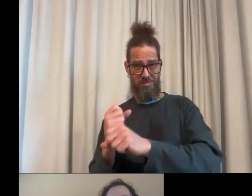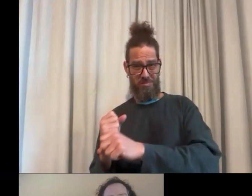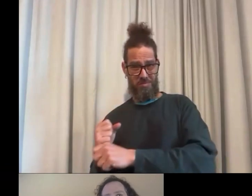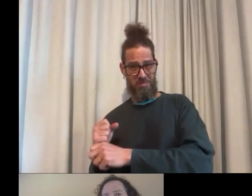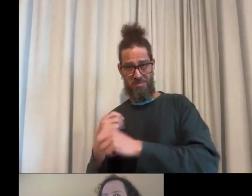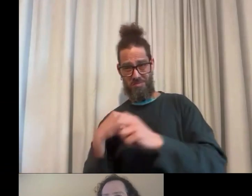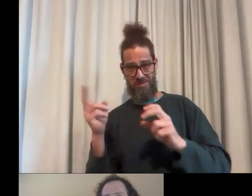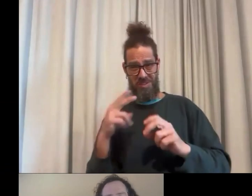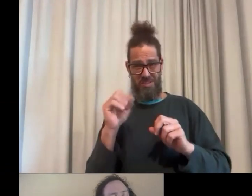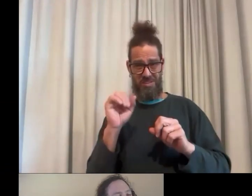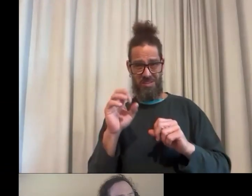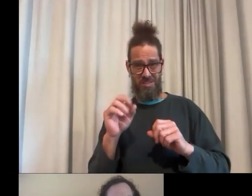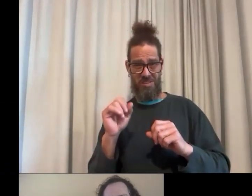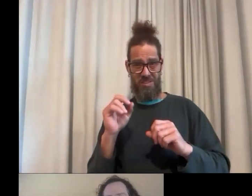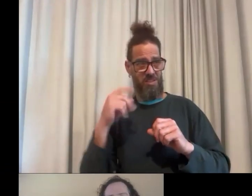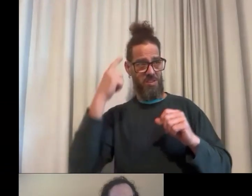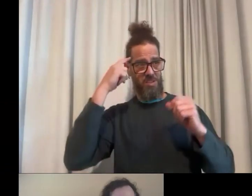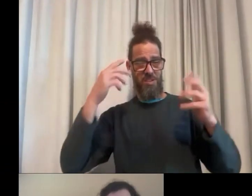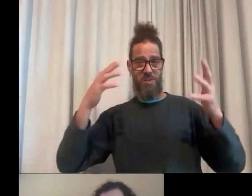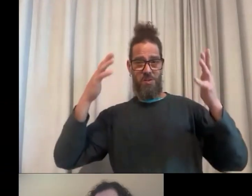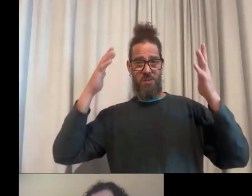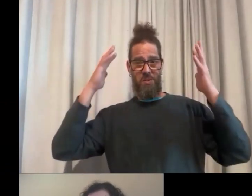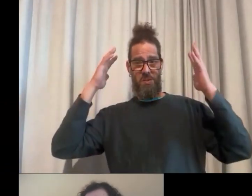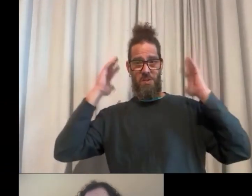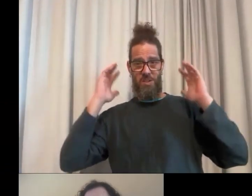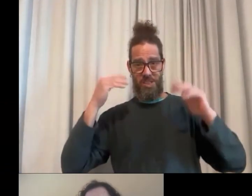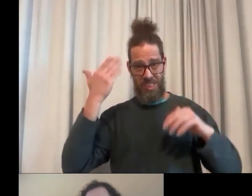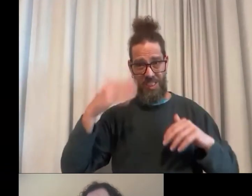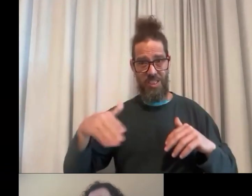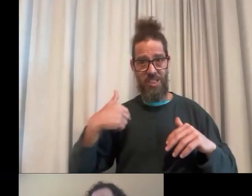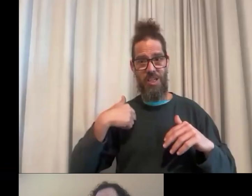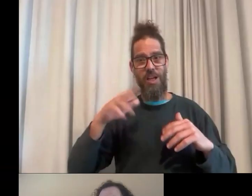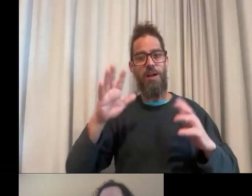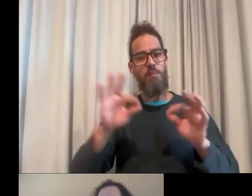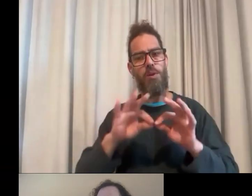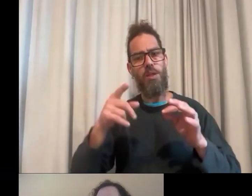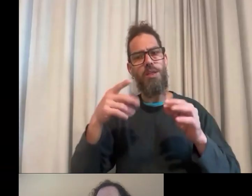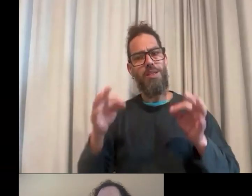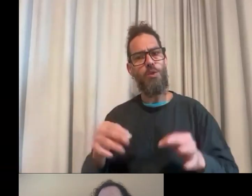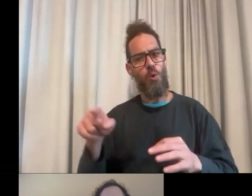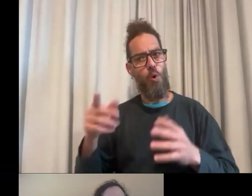I know that's a lot. It's a lot of acronyms. It's a lot of-- but it's a huge decision to take.